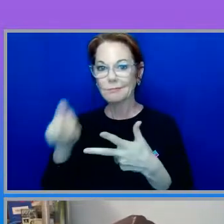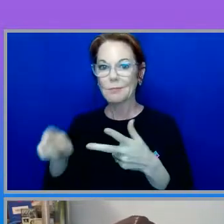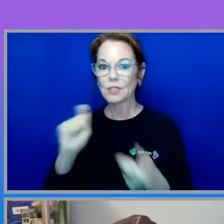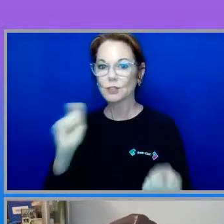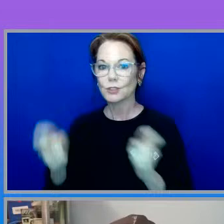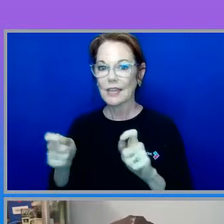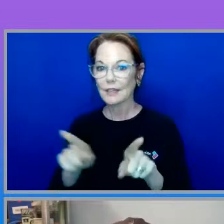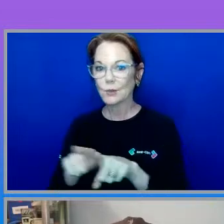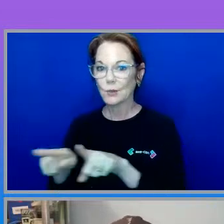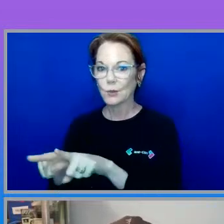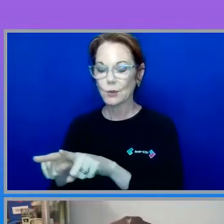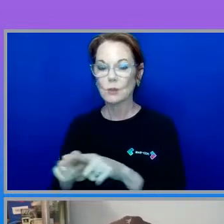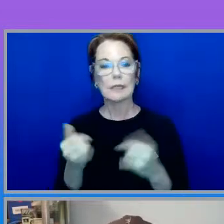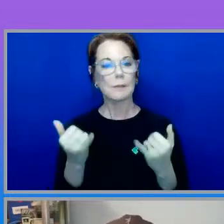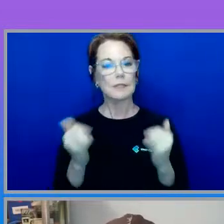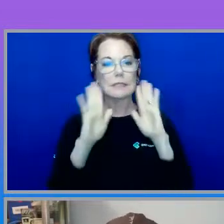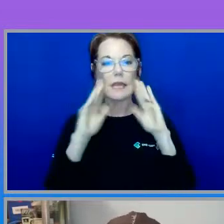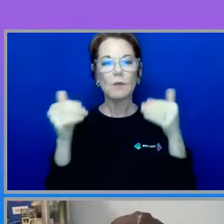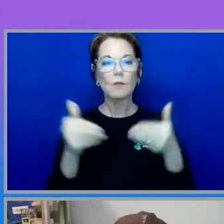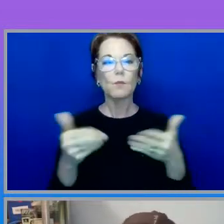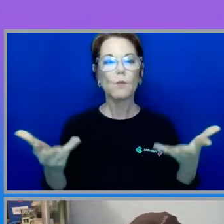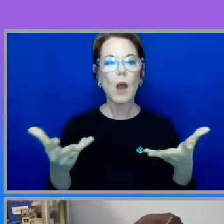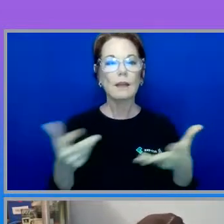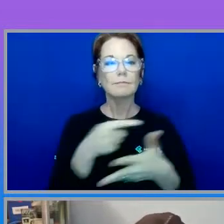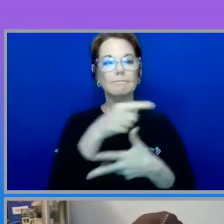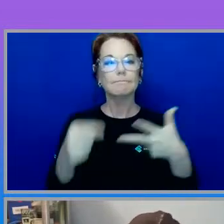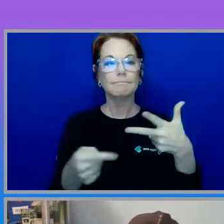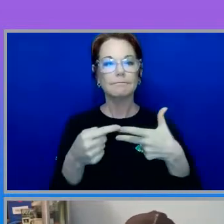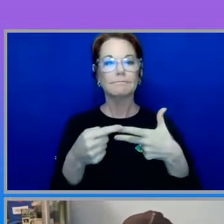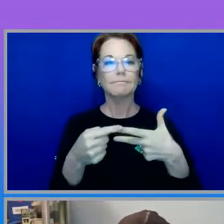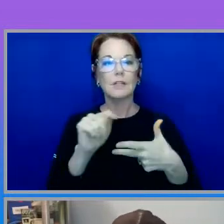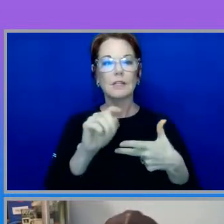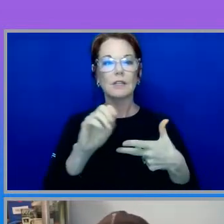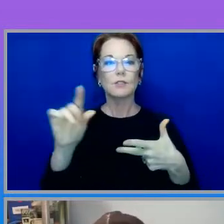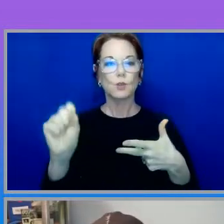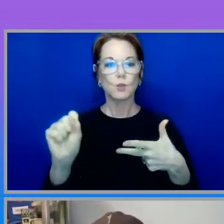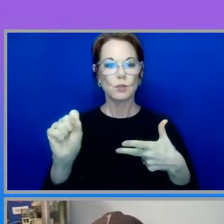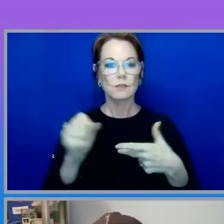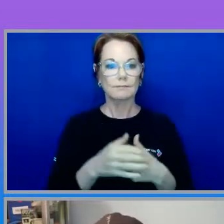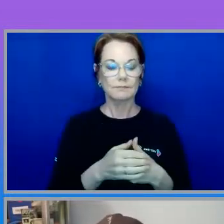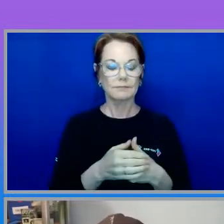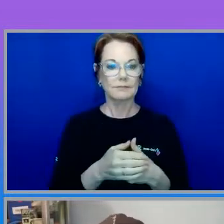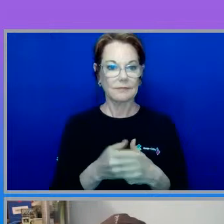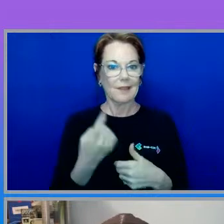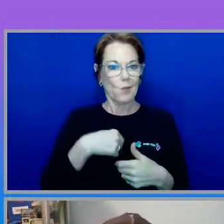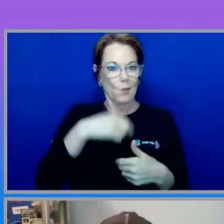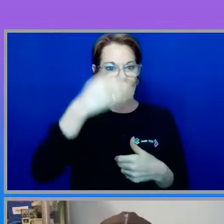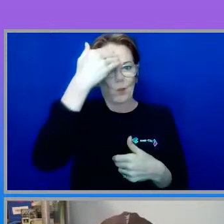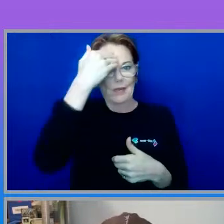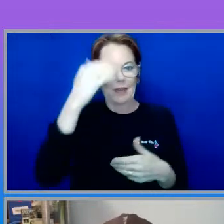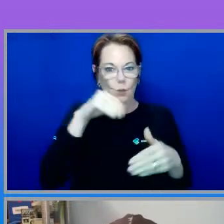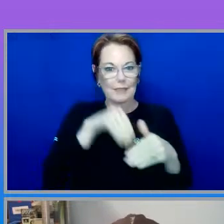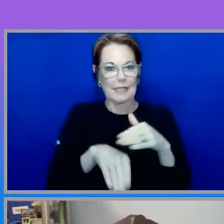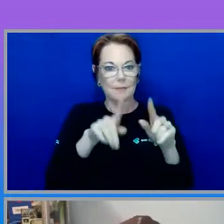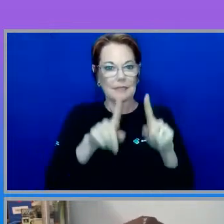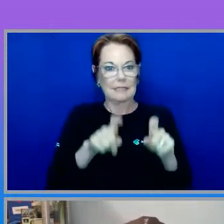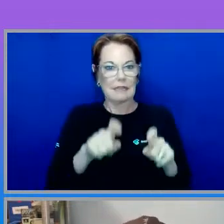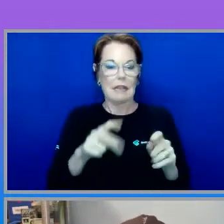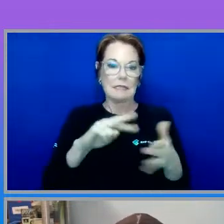going to be focusing on tools today. We also know that there is more to accessibility testing